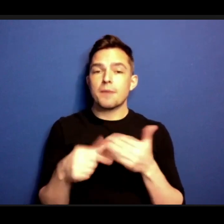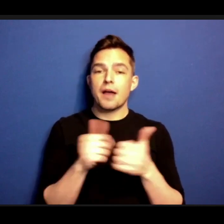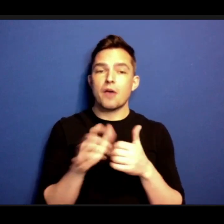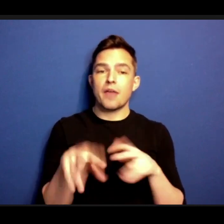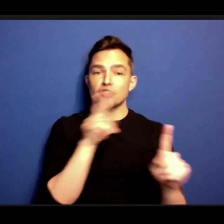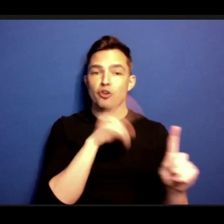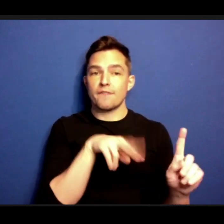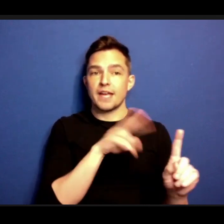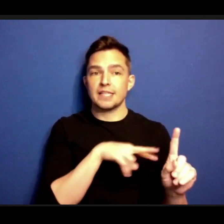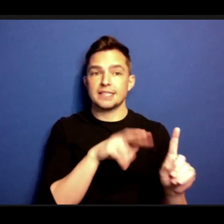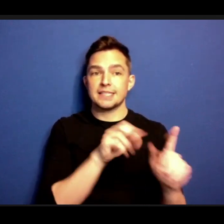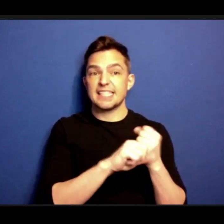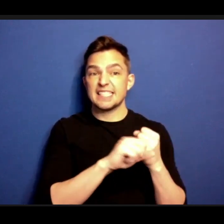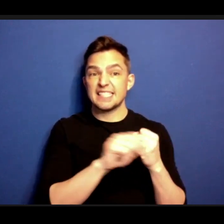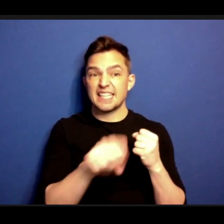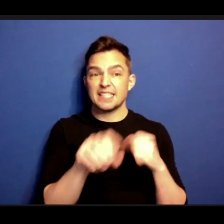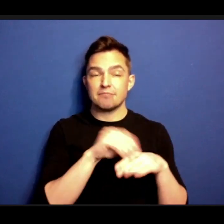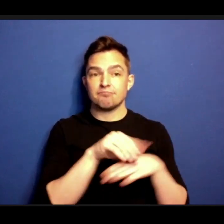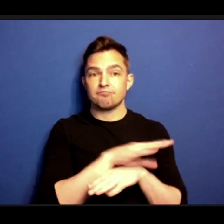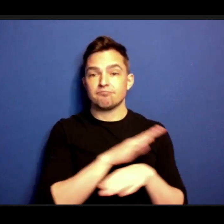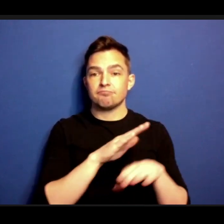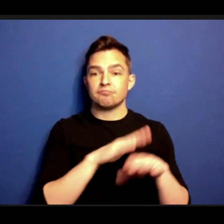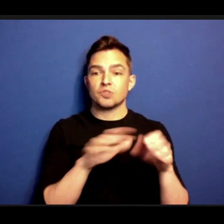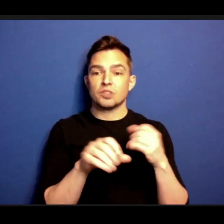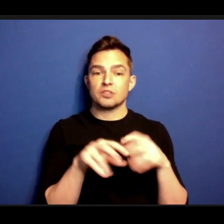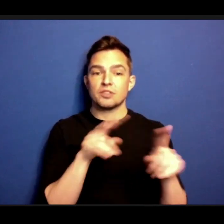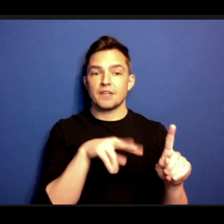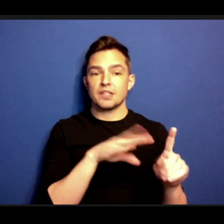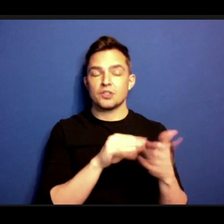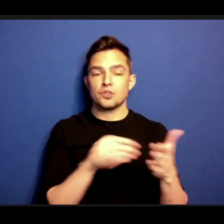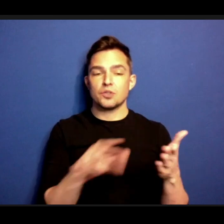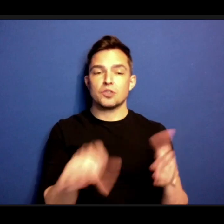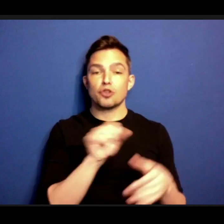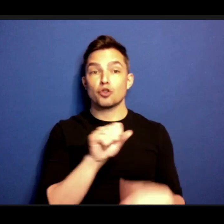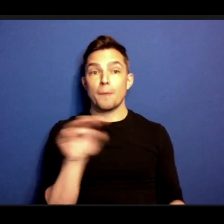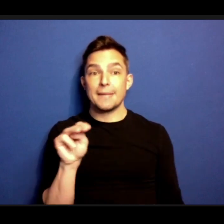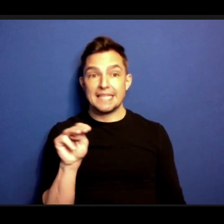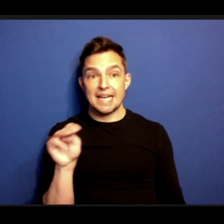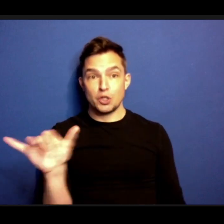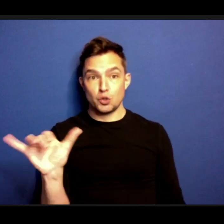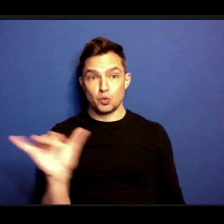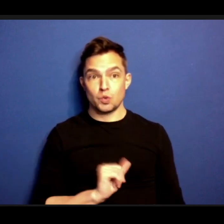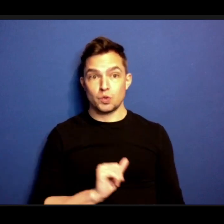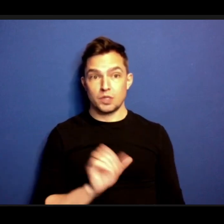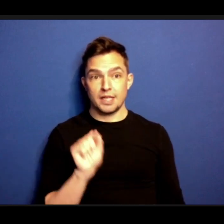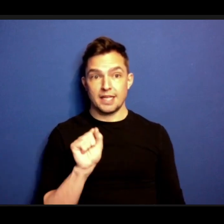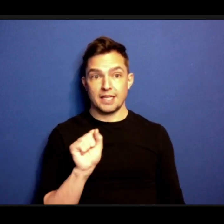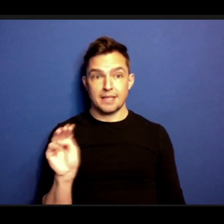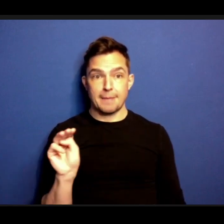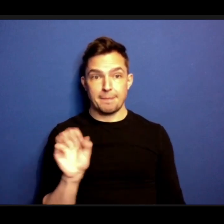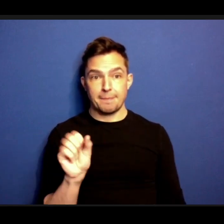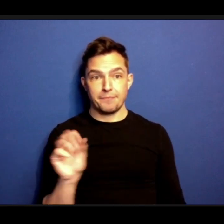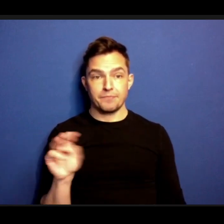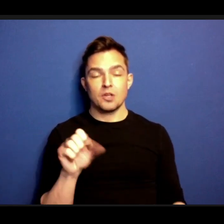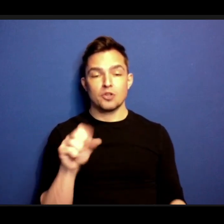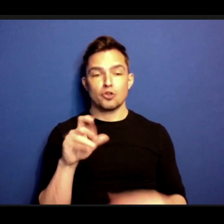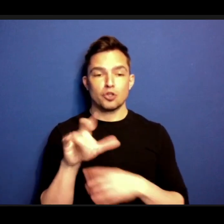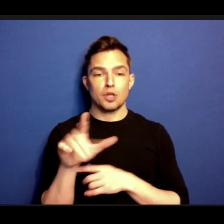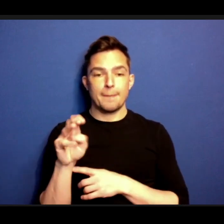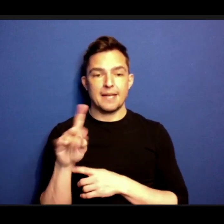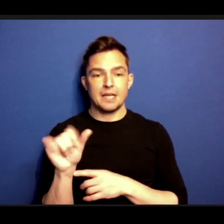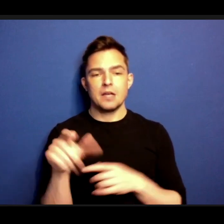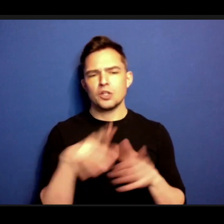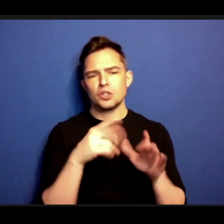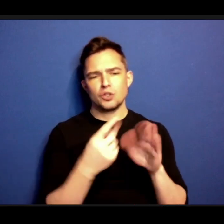extended onto the surveillance of student social media using the example of Damien.